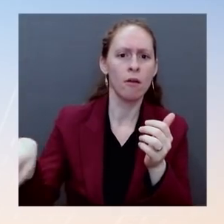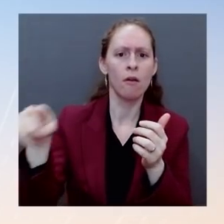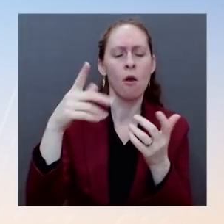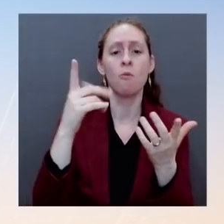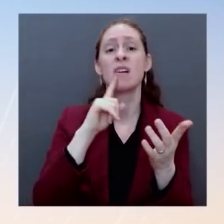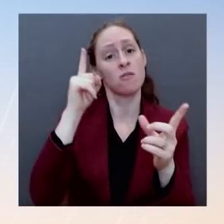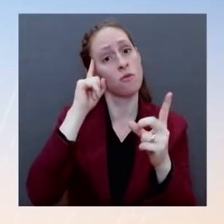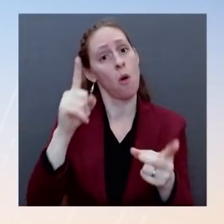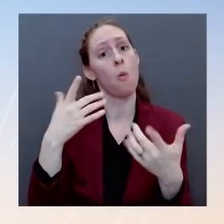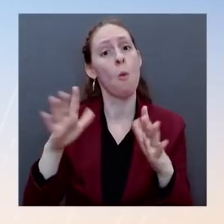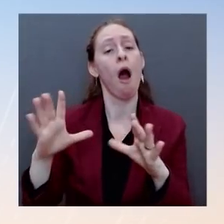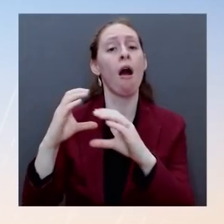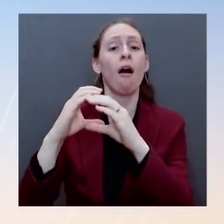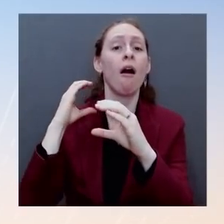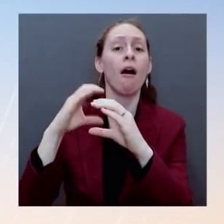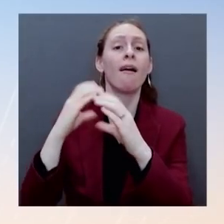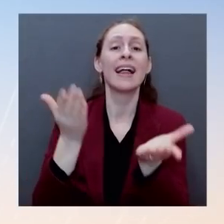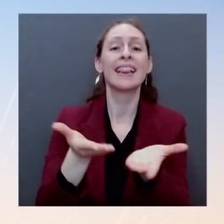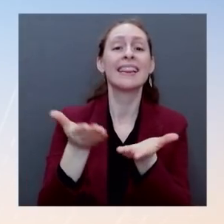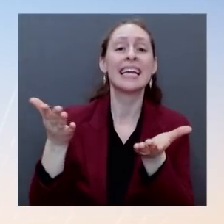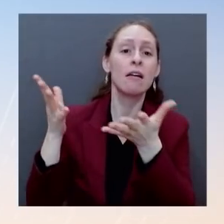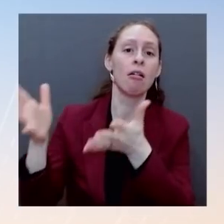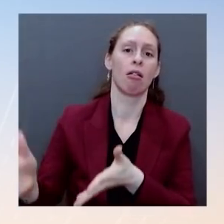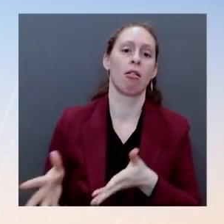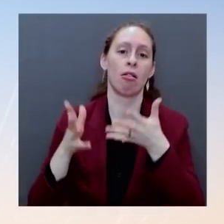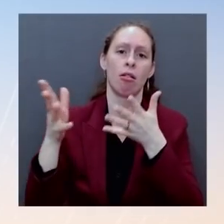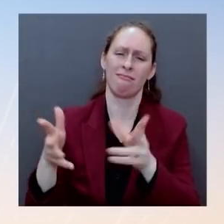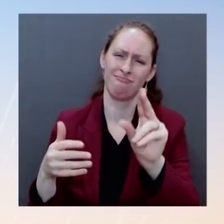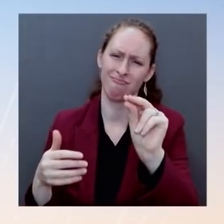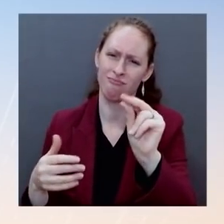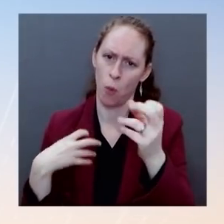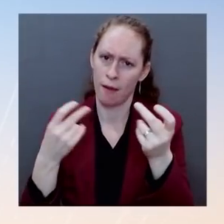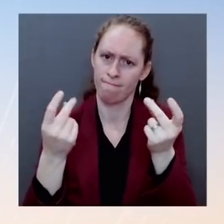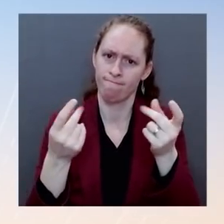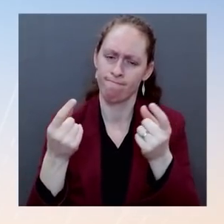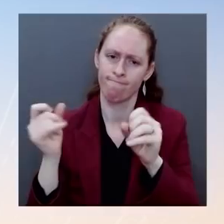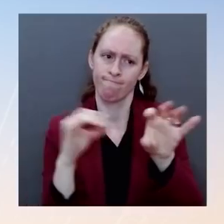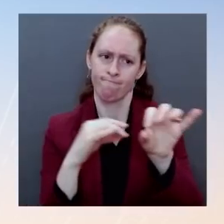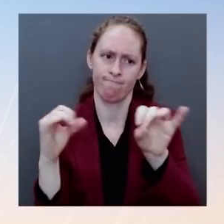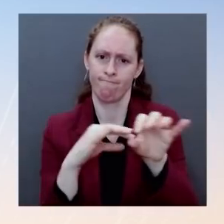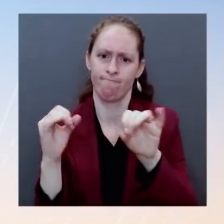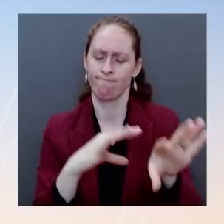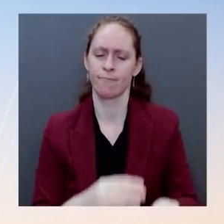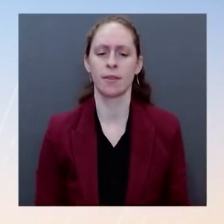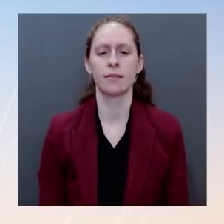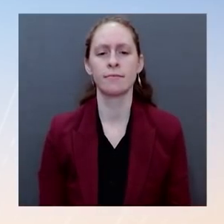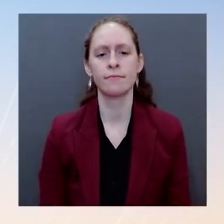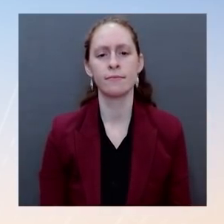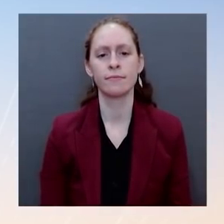So, we're going to -- we're going to stay at that and other issues. And we believe that that's the best way that we can, again,